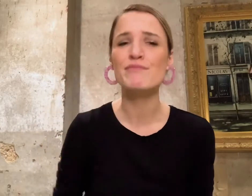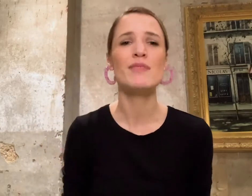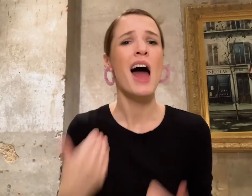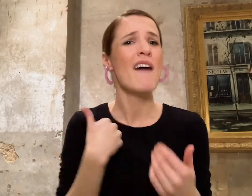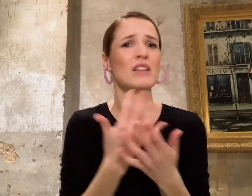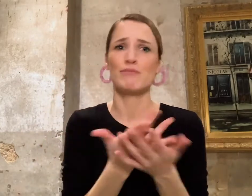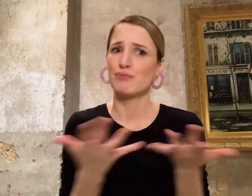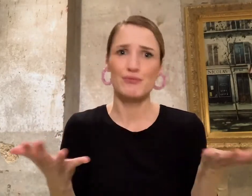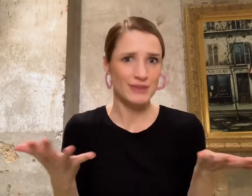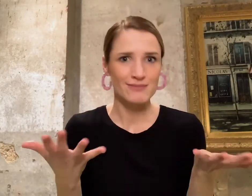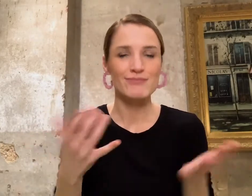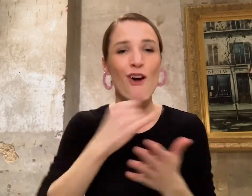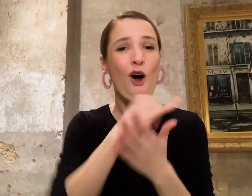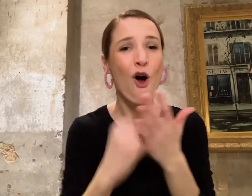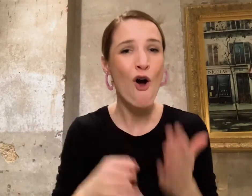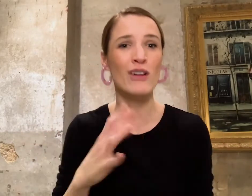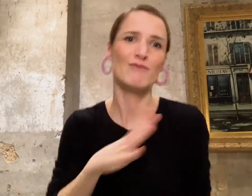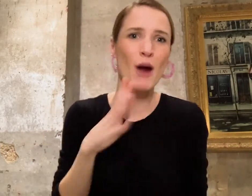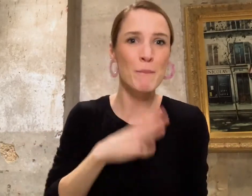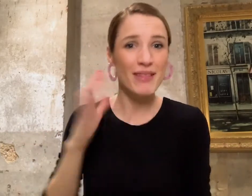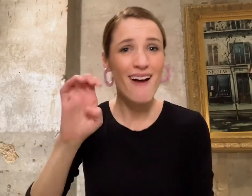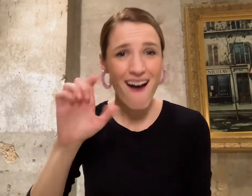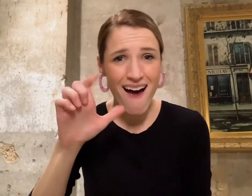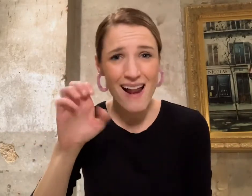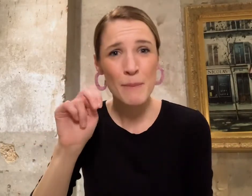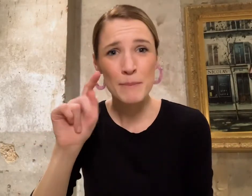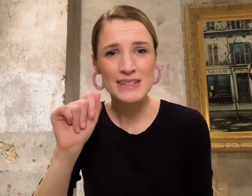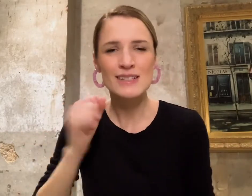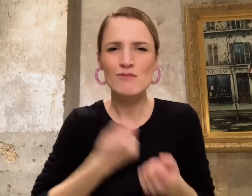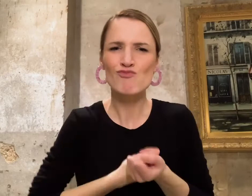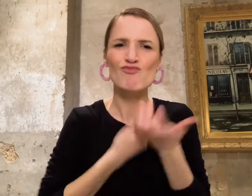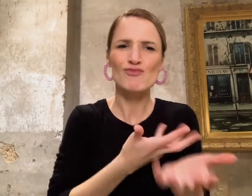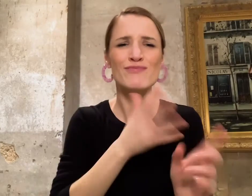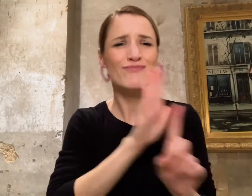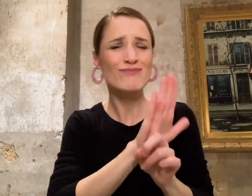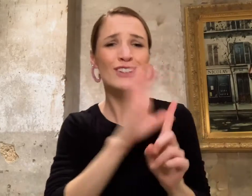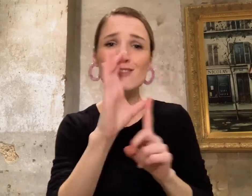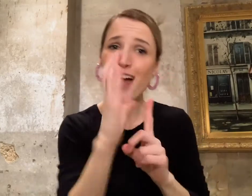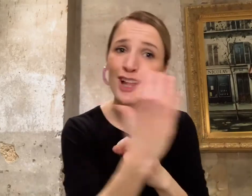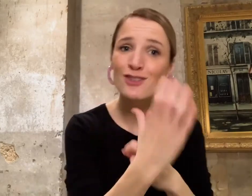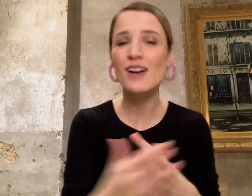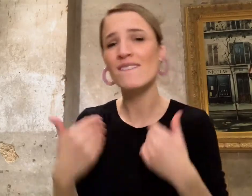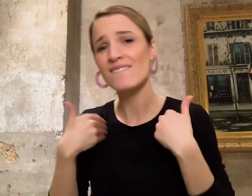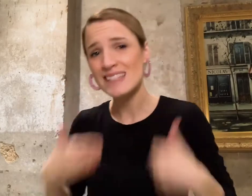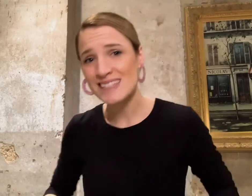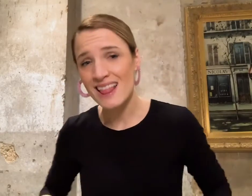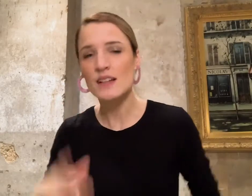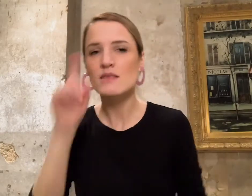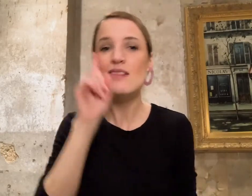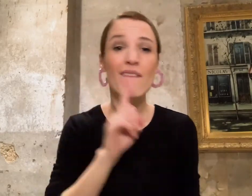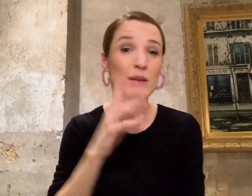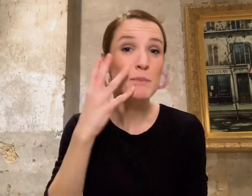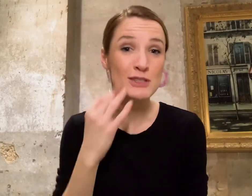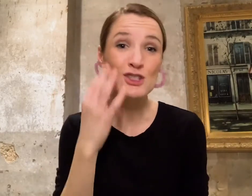It uses formal art elements with the intention of expressing innate cultural or physical Deaf experience.